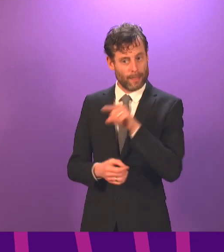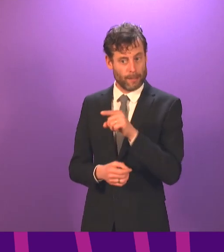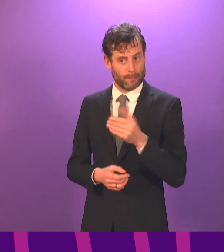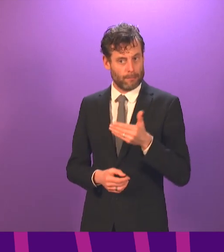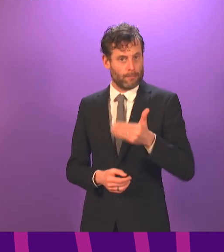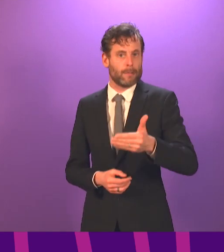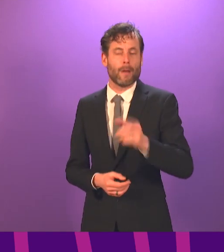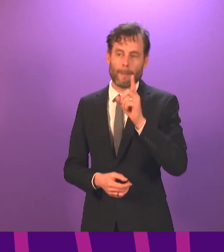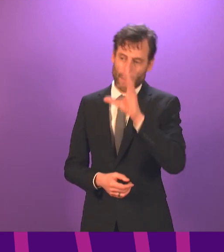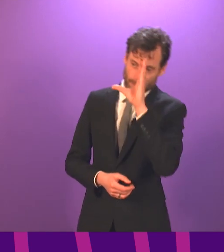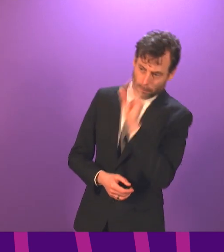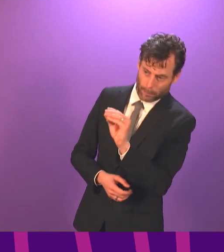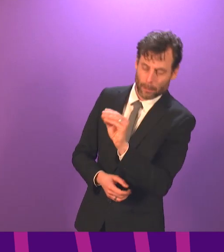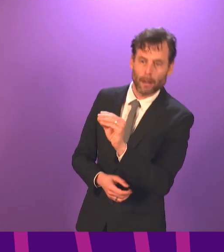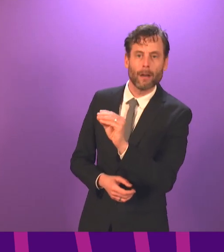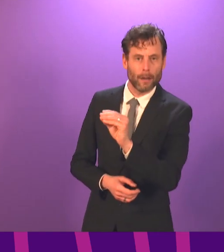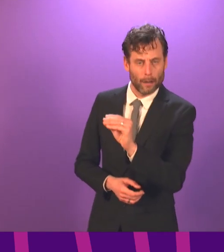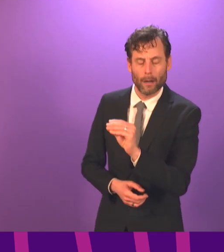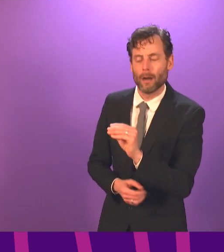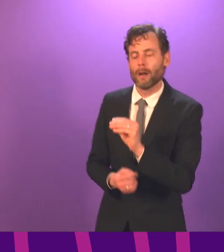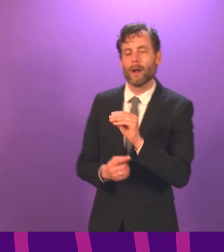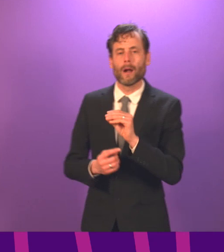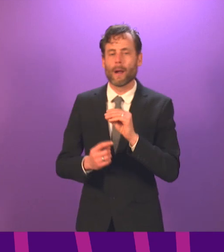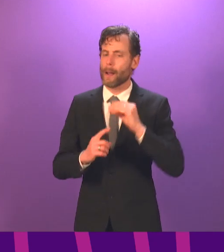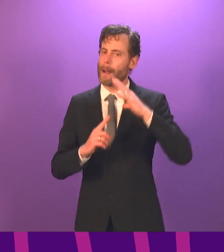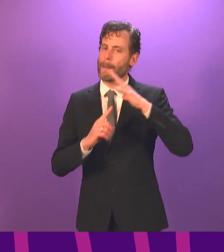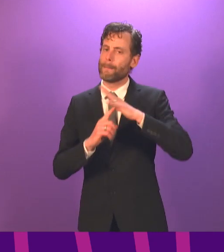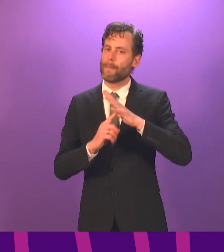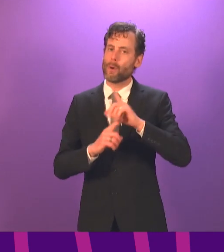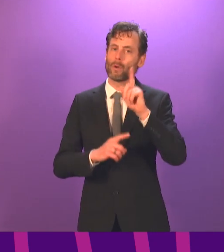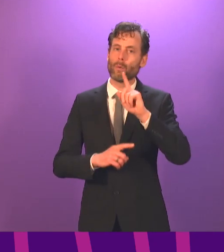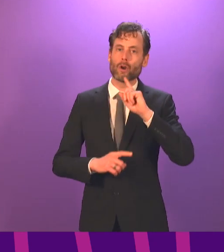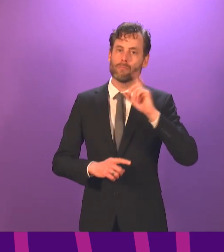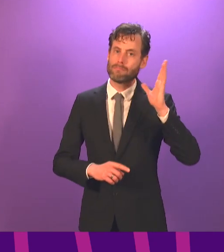to Miles Briggs that the most important thing about the briefings is the assurance that the